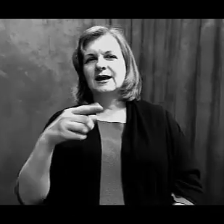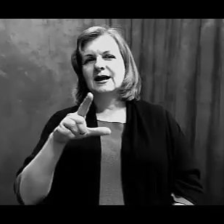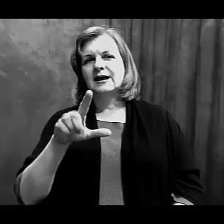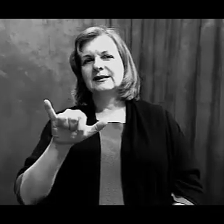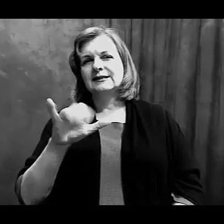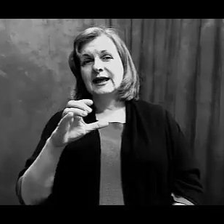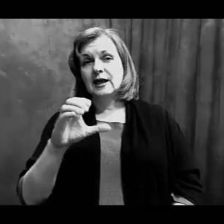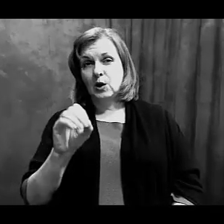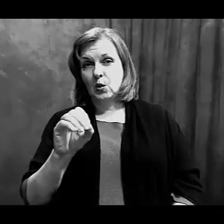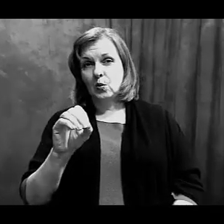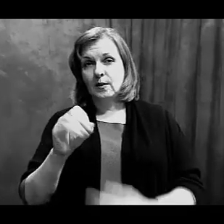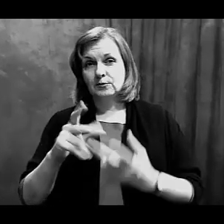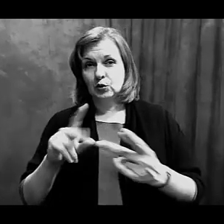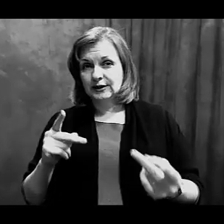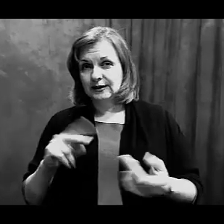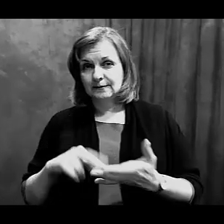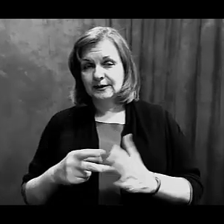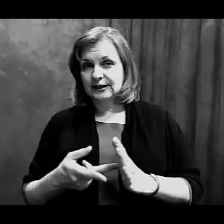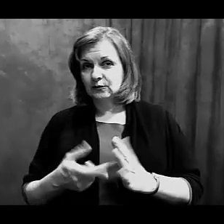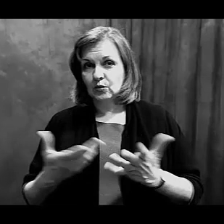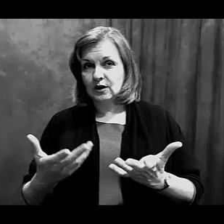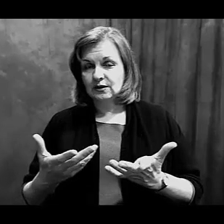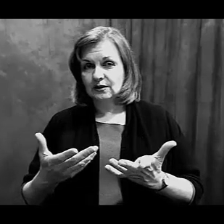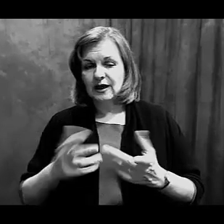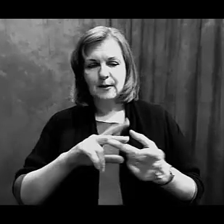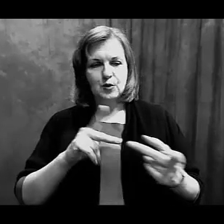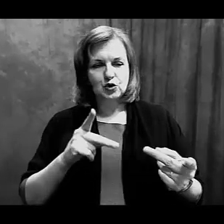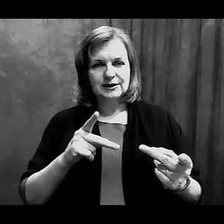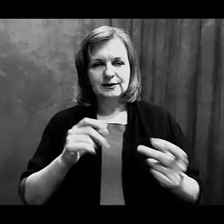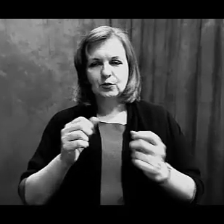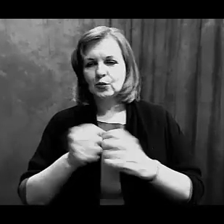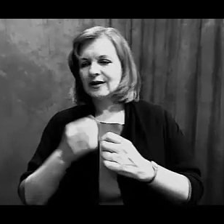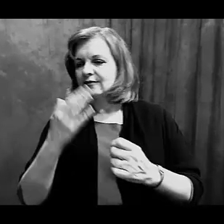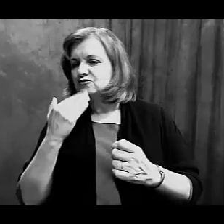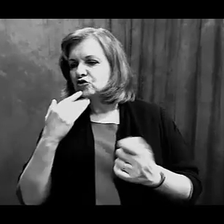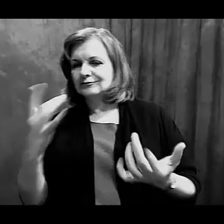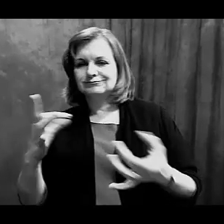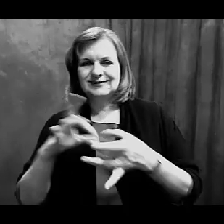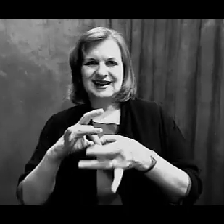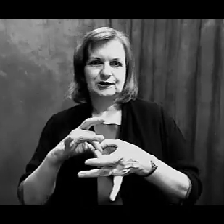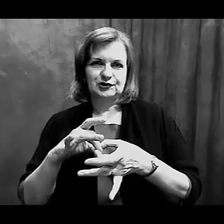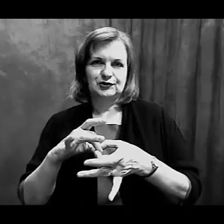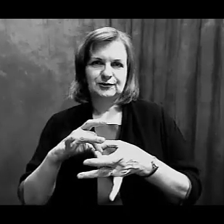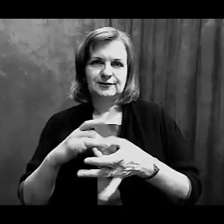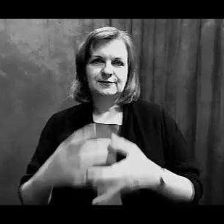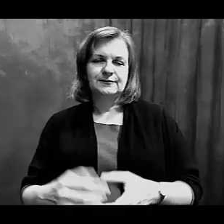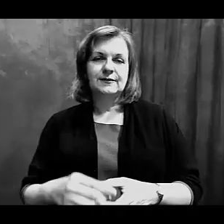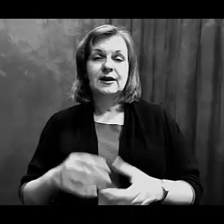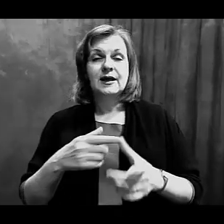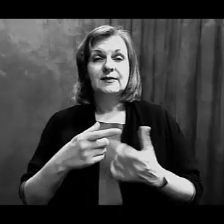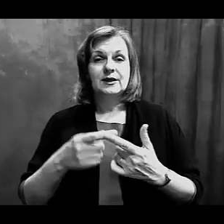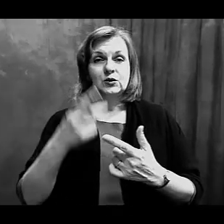and glycoprotein means that its a sugar plus a protein